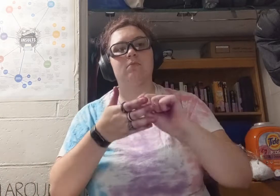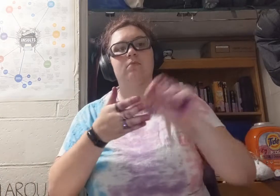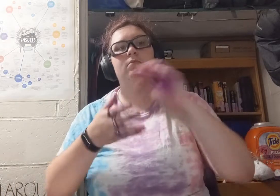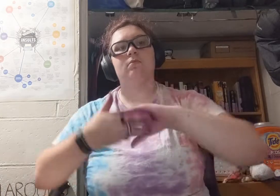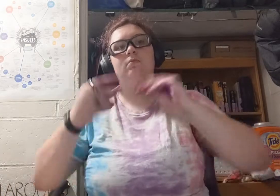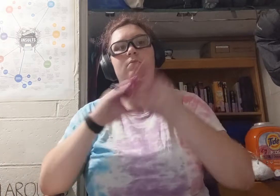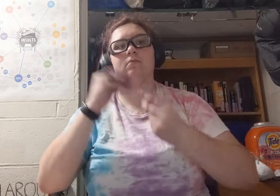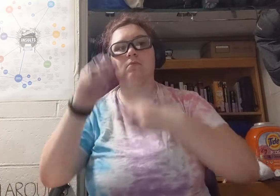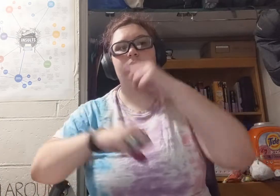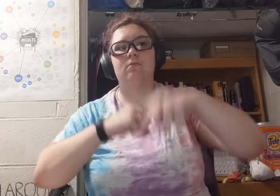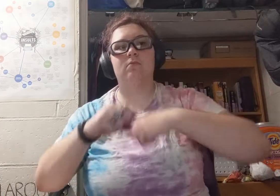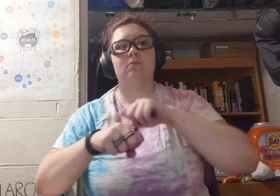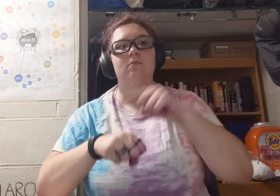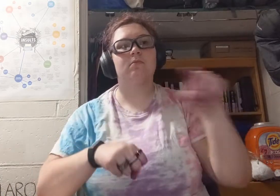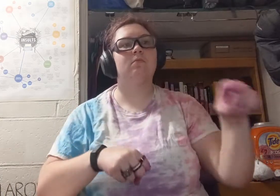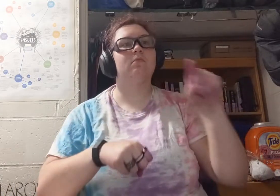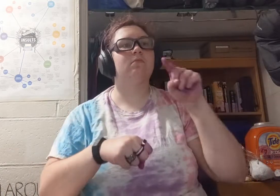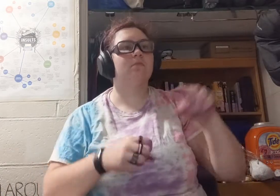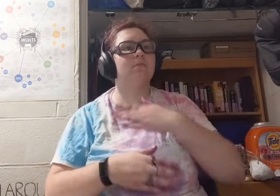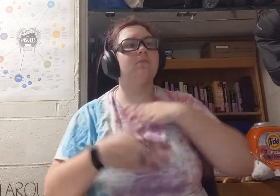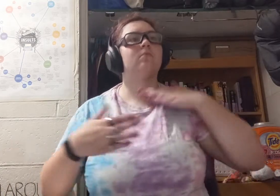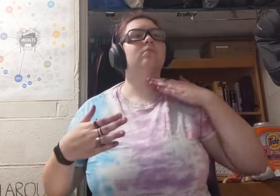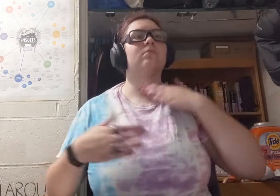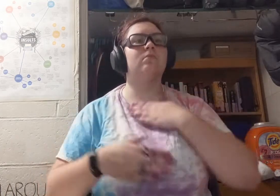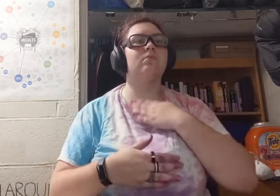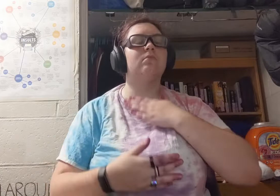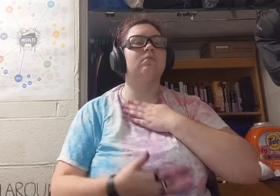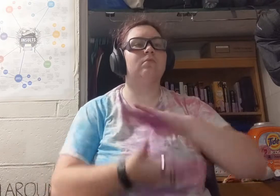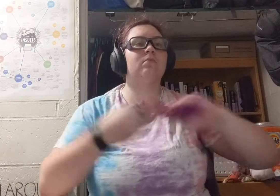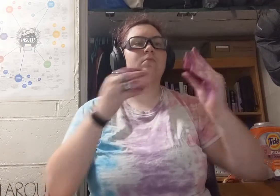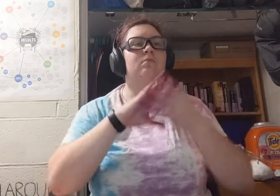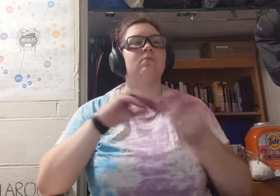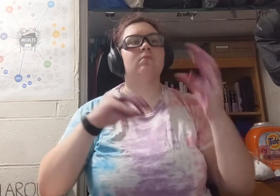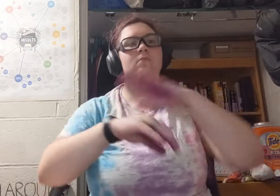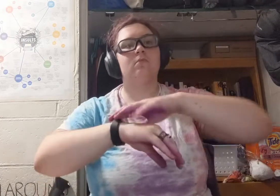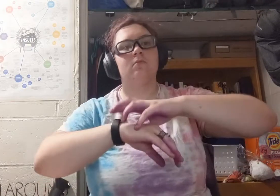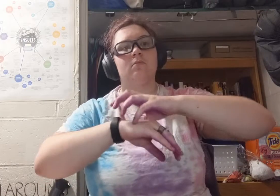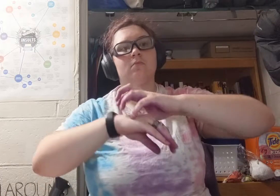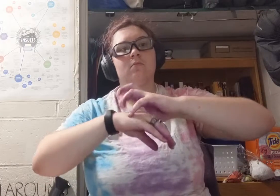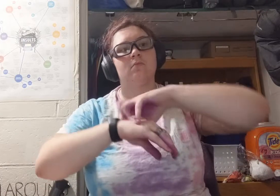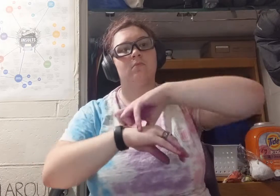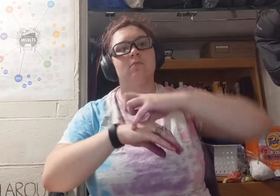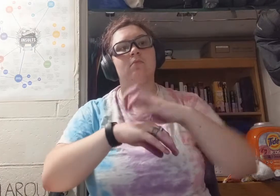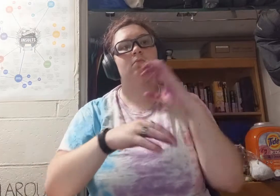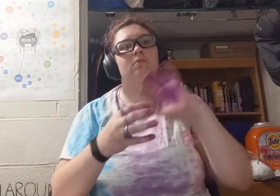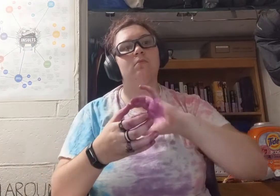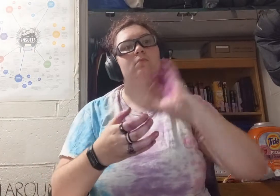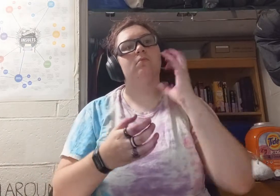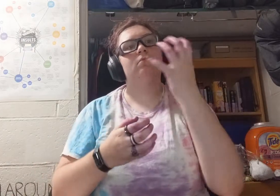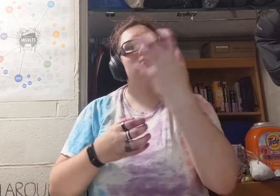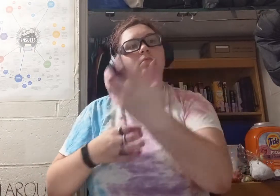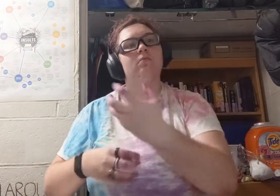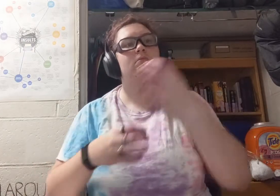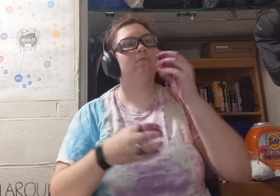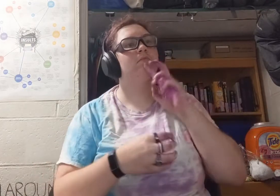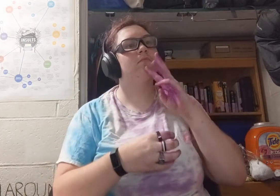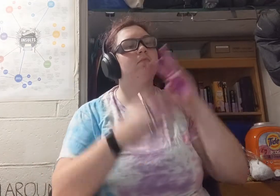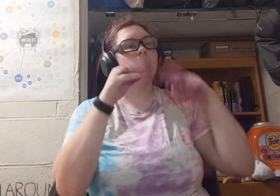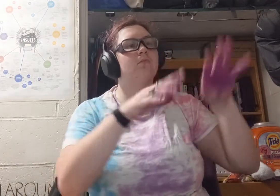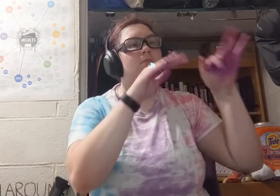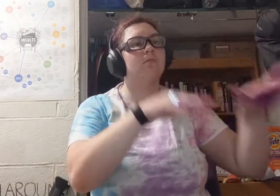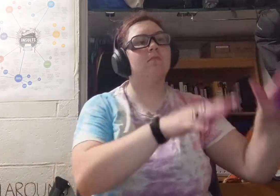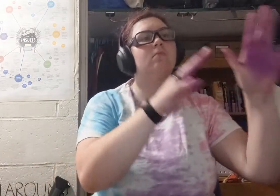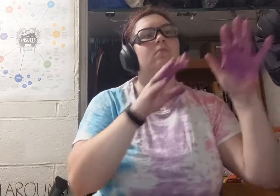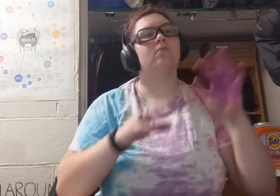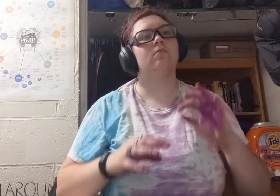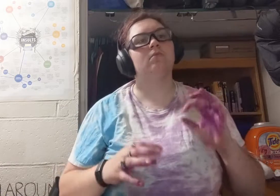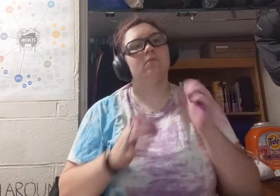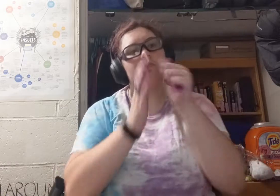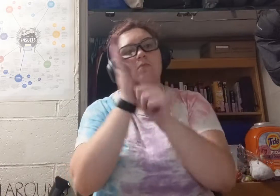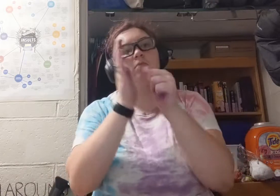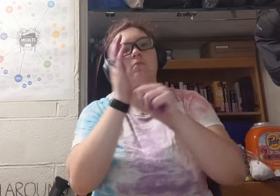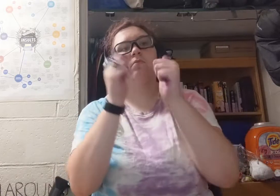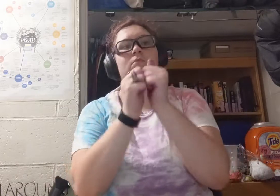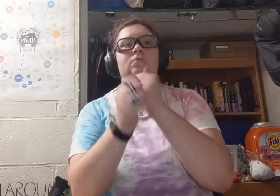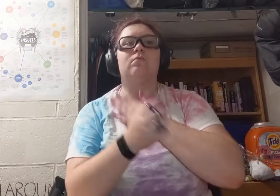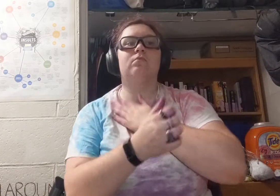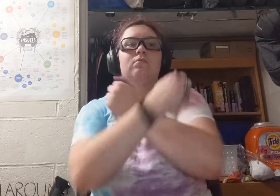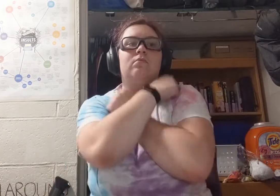and my family breathes my stories my love is etched in continents and seas